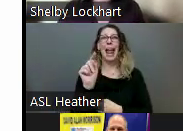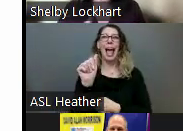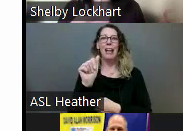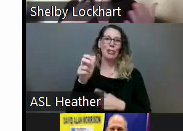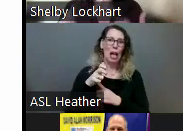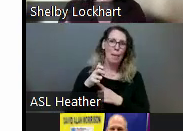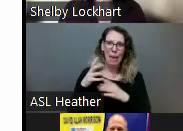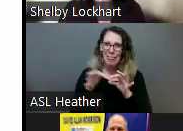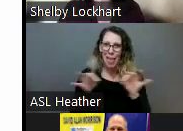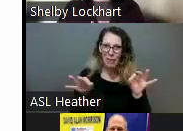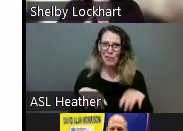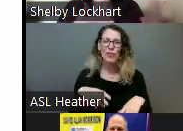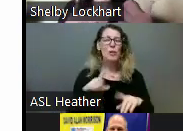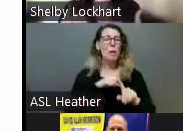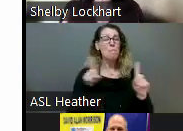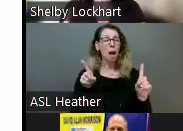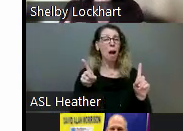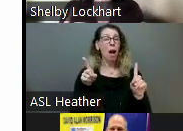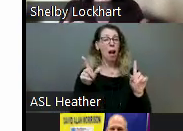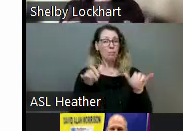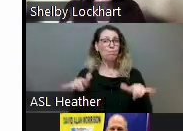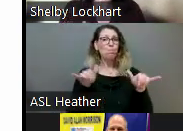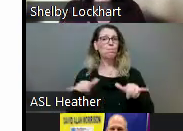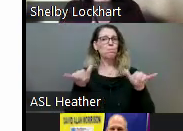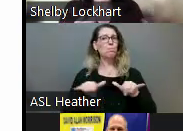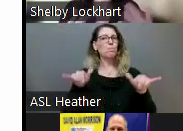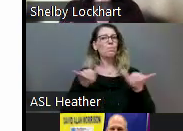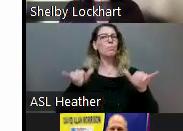but you get them into a routine as well where they can pull really